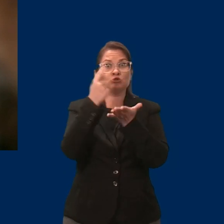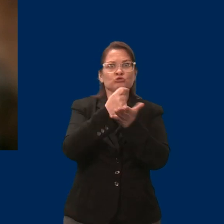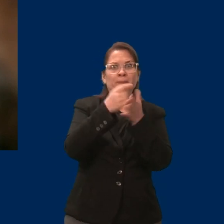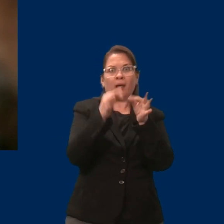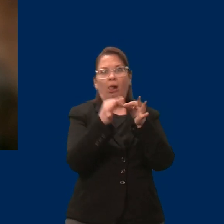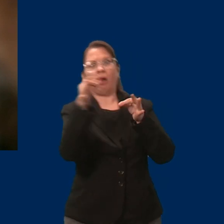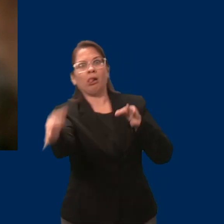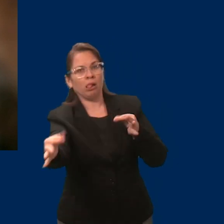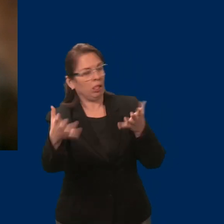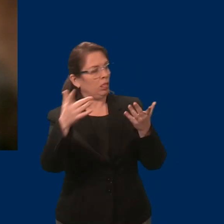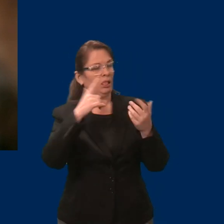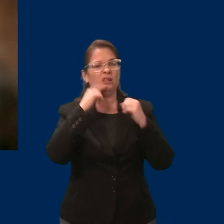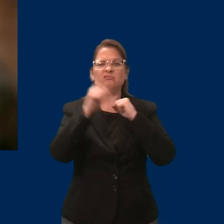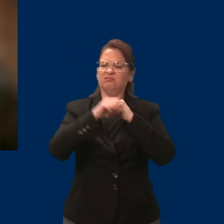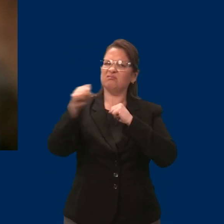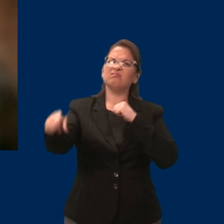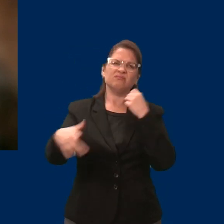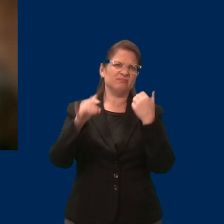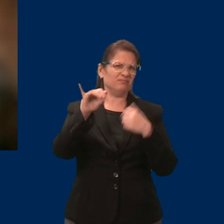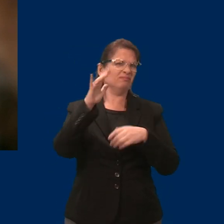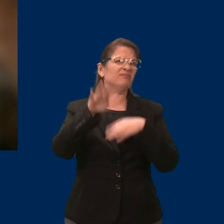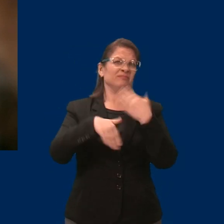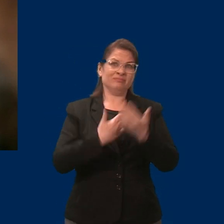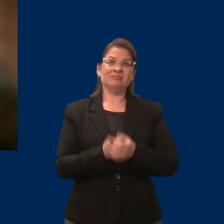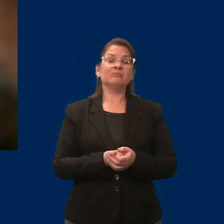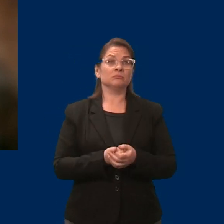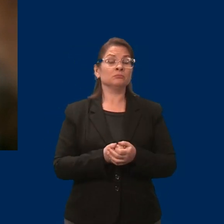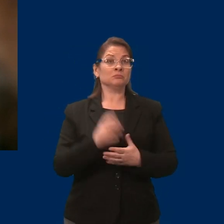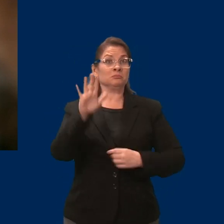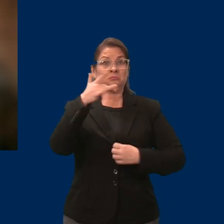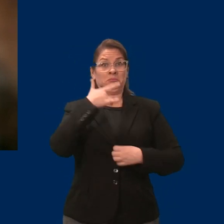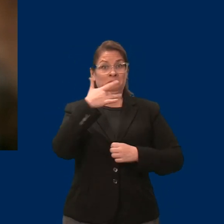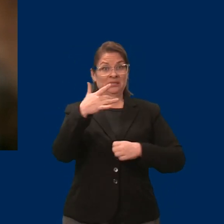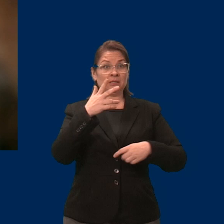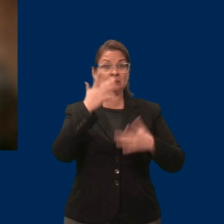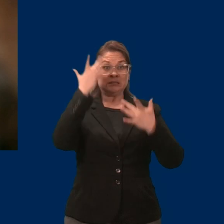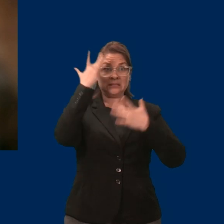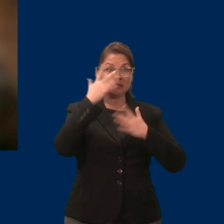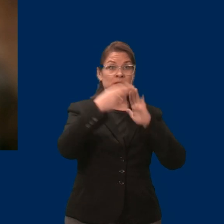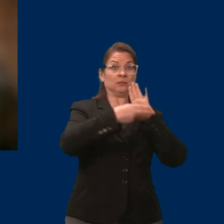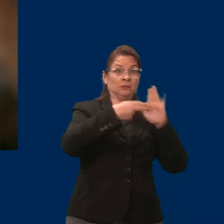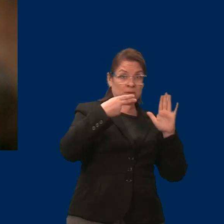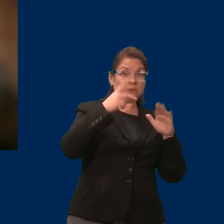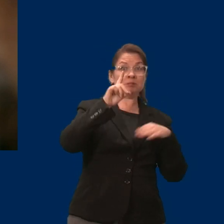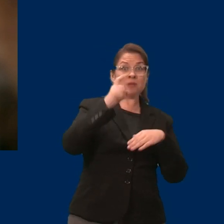In fact, the average time to diagnosis that you'll find cited a lot of times in the literature is seven to eight years.